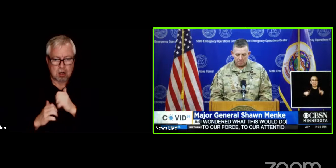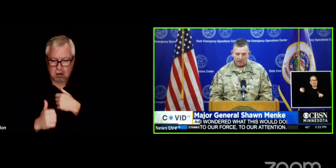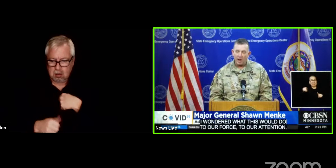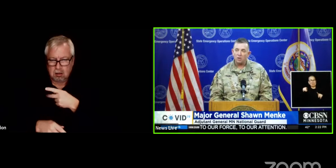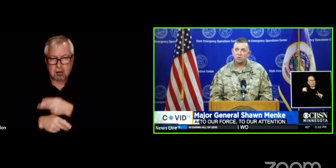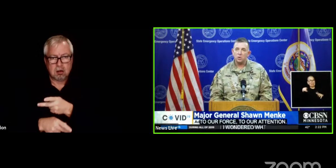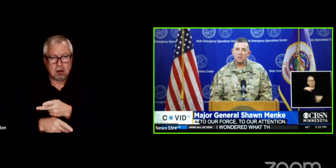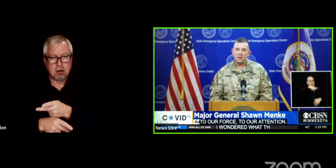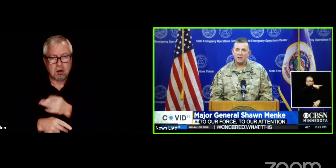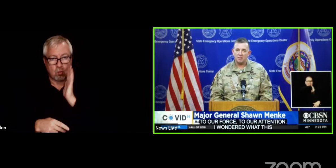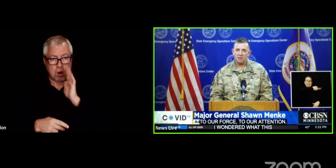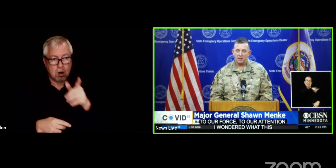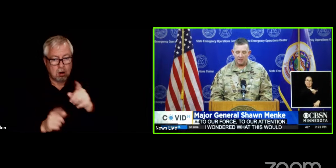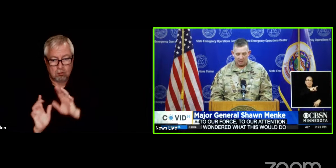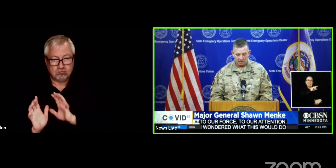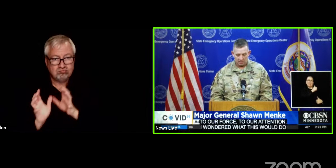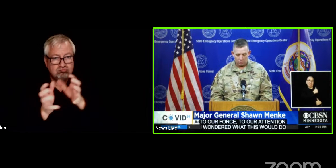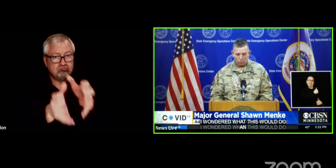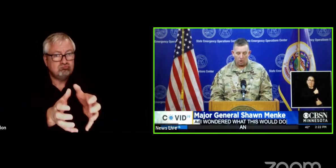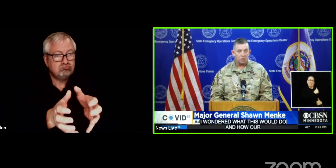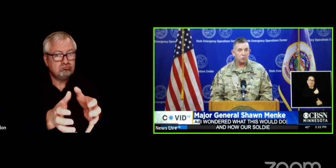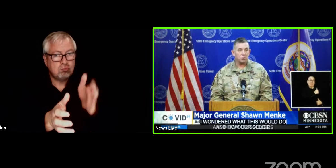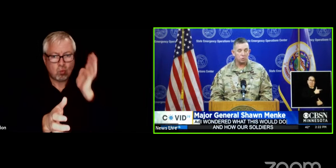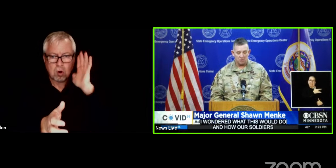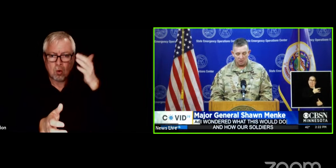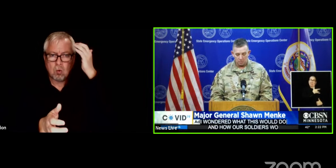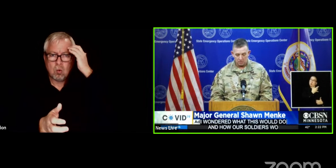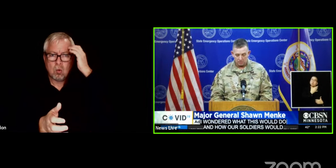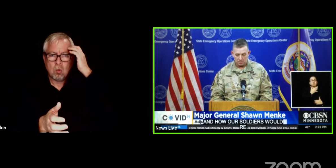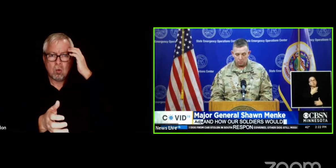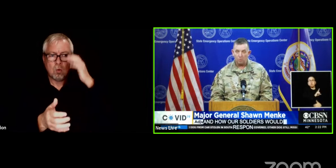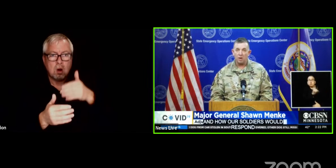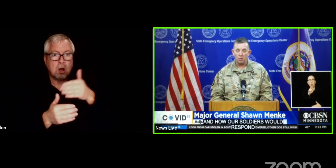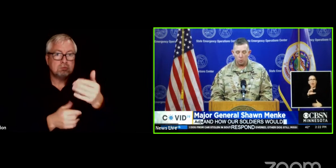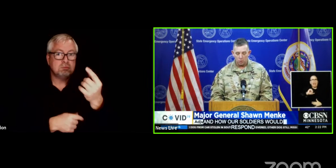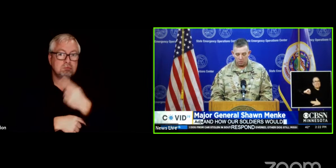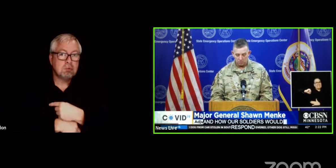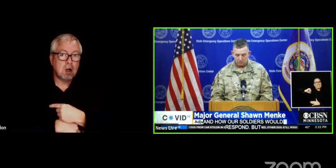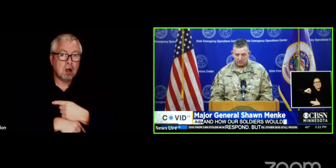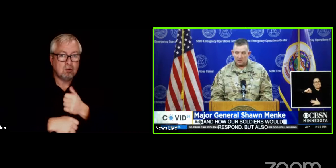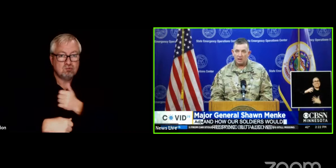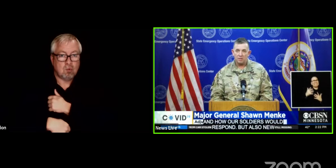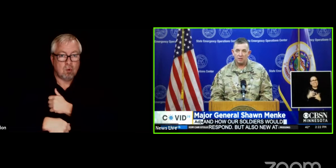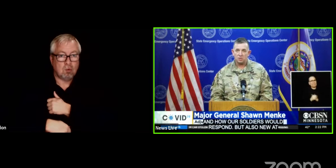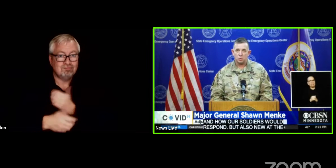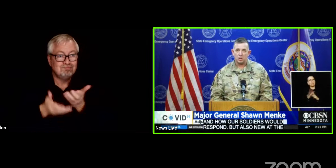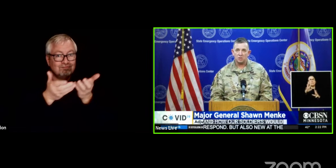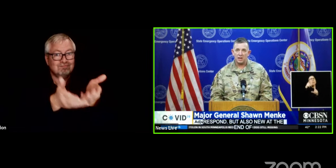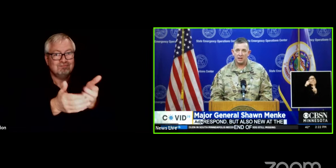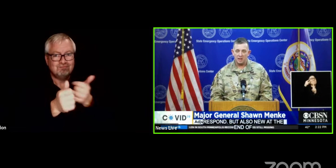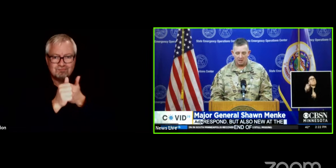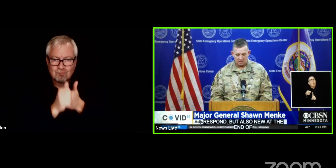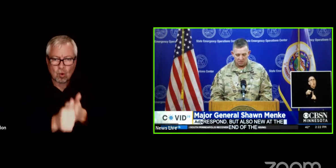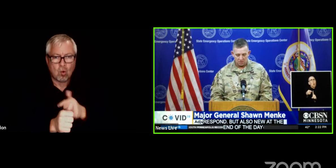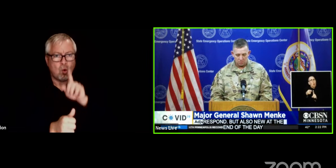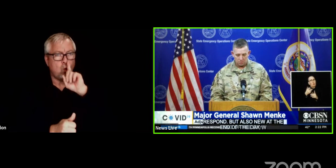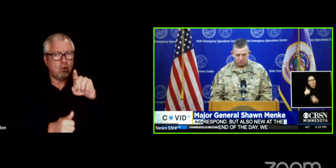BUT I ALSO KNEW AT THE END OF THE DAY, WE'RE ALL SOLDIERS AND AIRMEN, WE FOLLOW ORDERS. IF THIS IS WHAT OUR STATE NEEDED US TO DO,